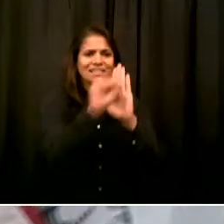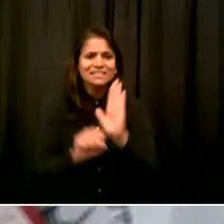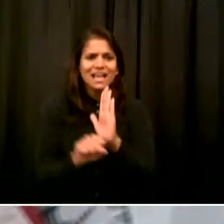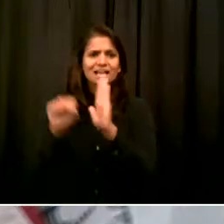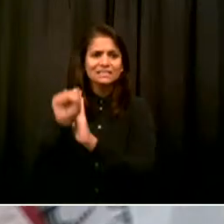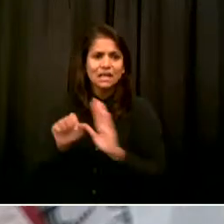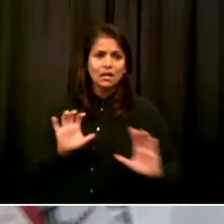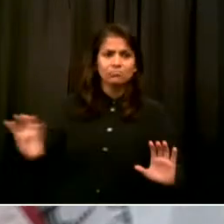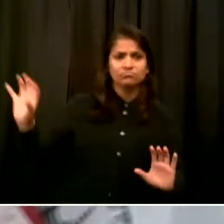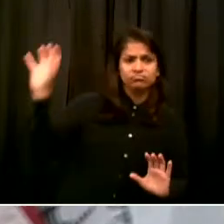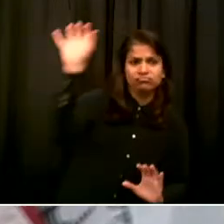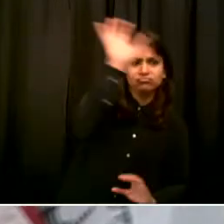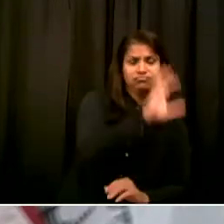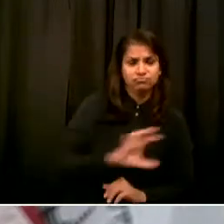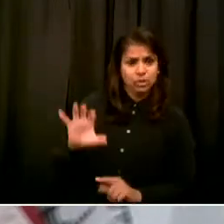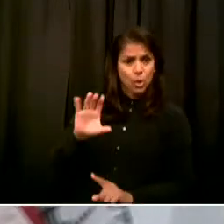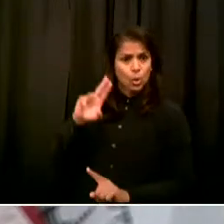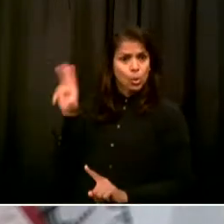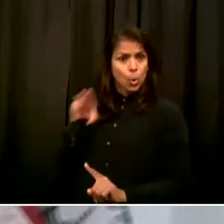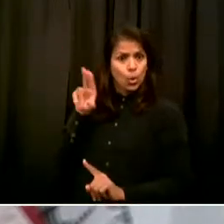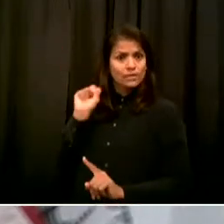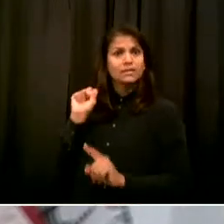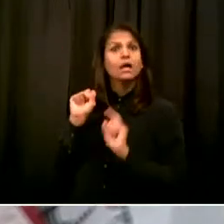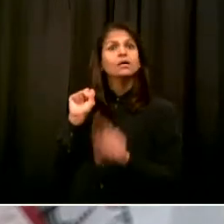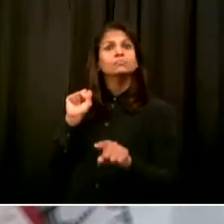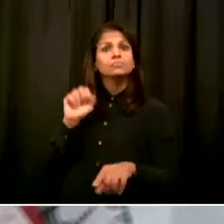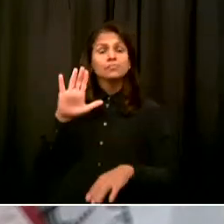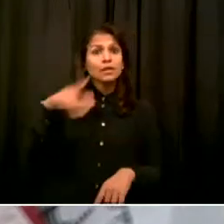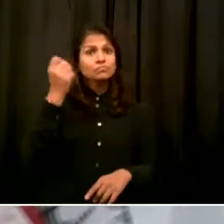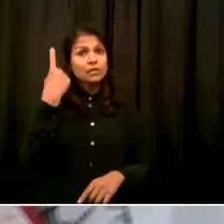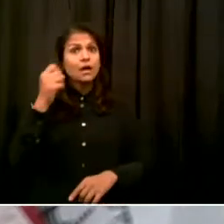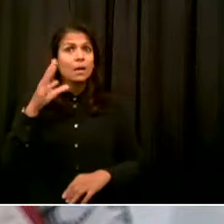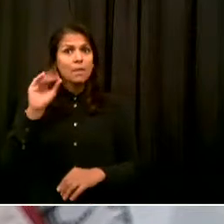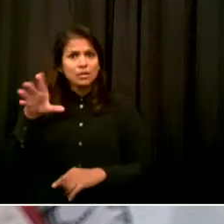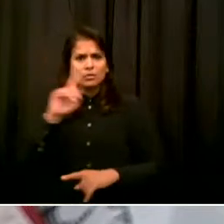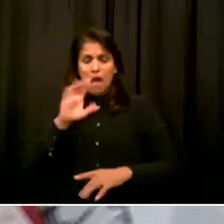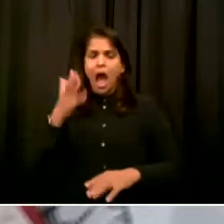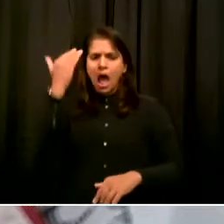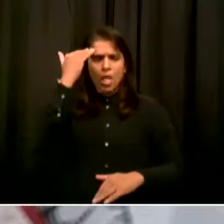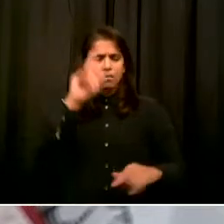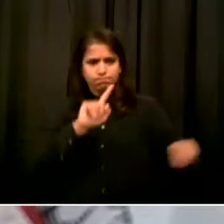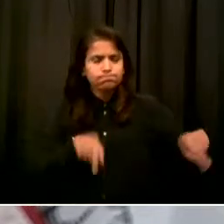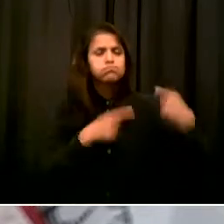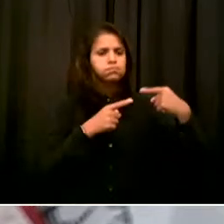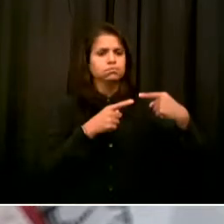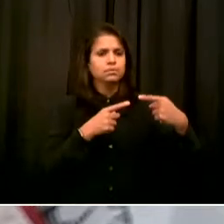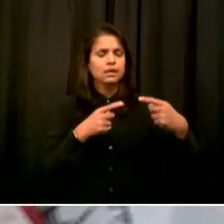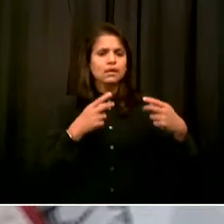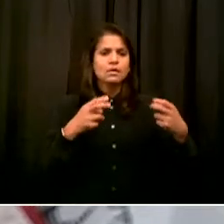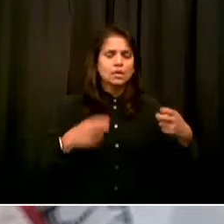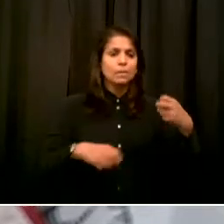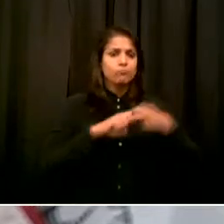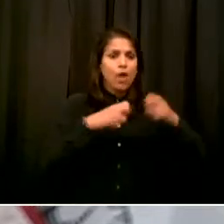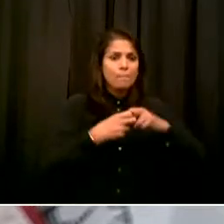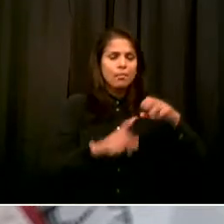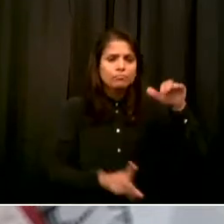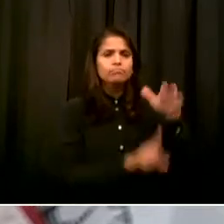CONTINUE A NUMBER OF DAYS,